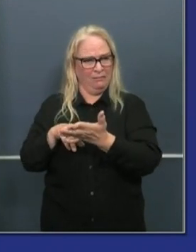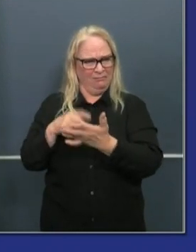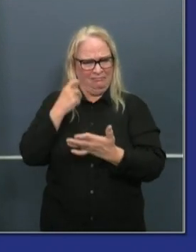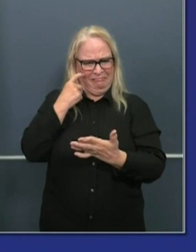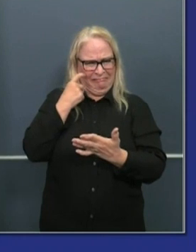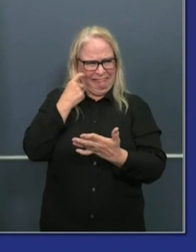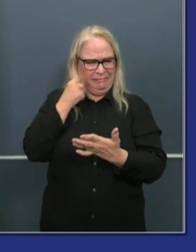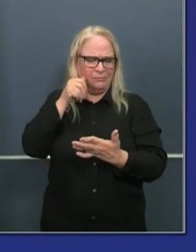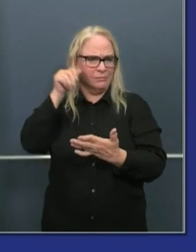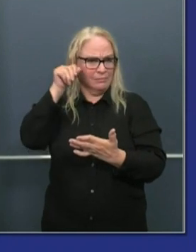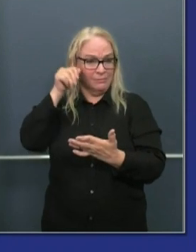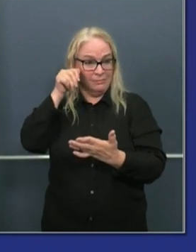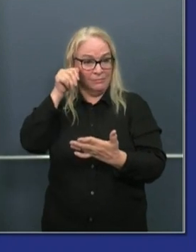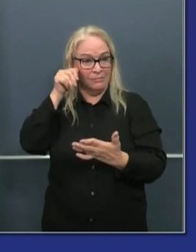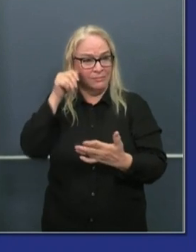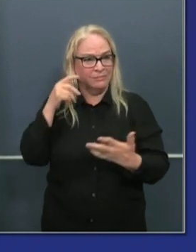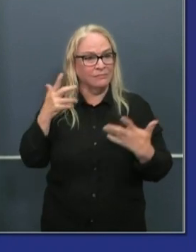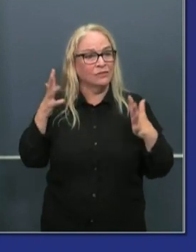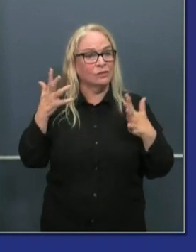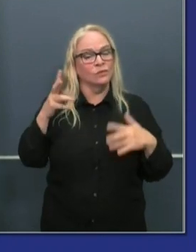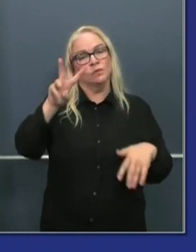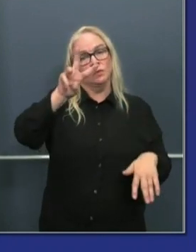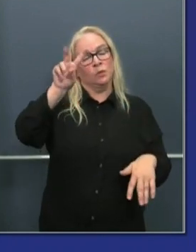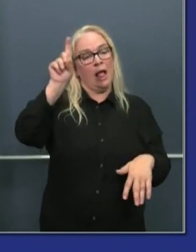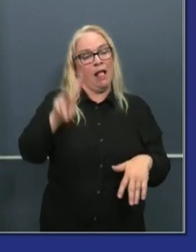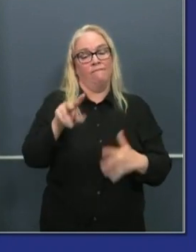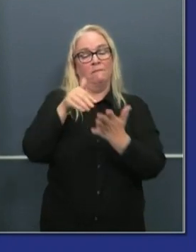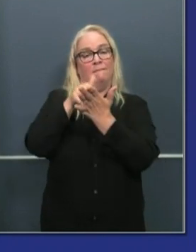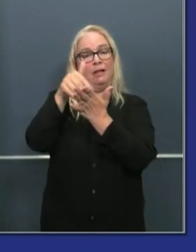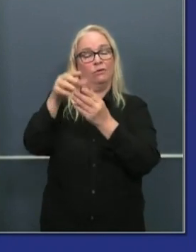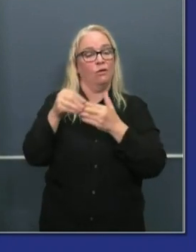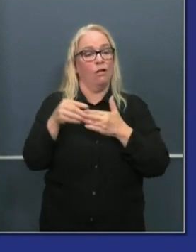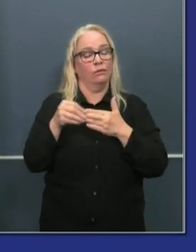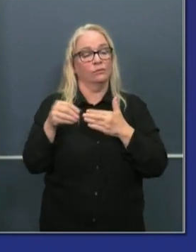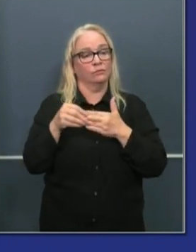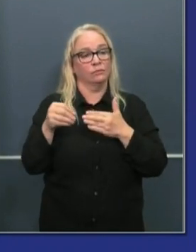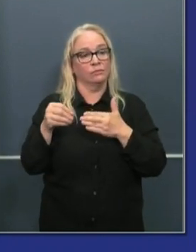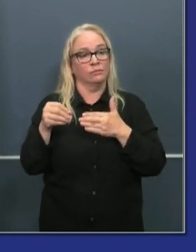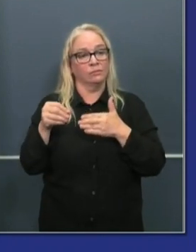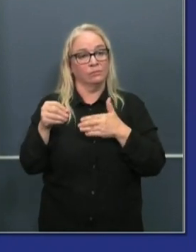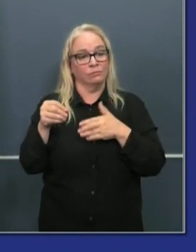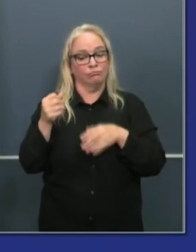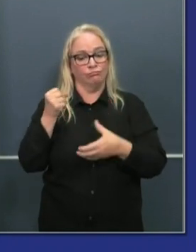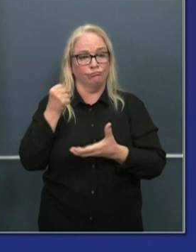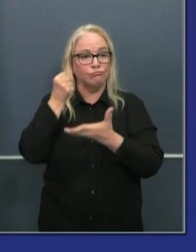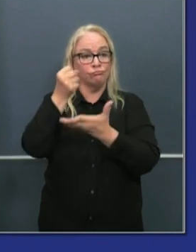CHOOSE, AND AS A CONSEQUENCE WE HAVE A RIGHT AS A STATE WITH THE CONSENT OF THE LEGISLATURE AND A BUDGET I SIGNED 24 HOURS